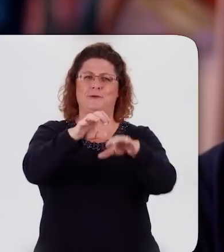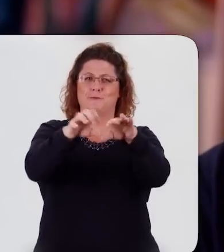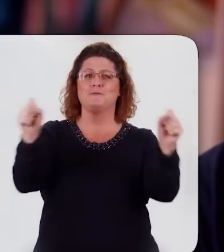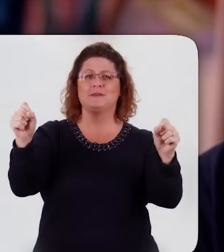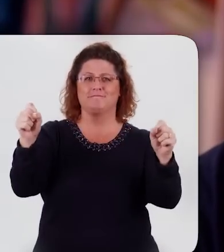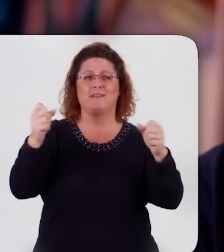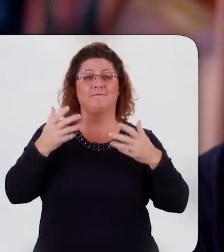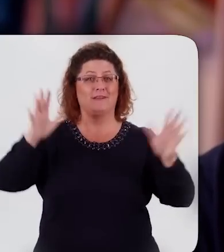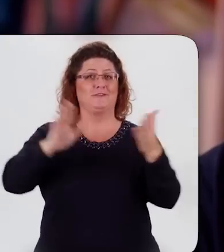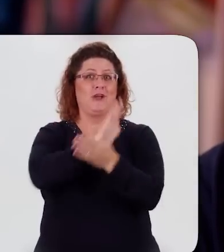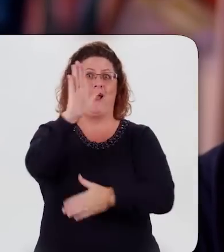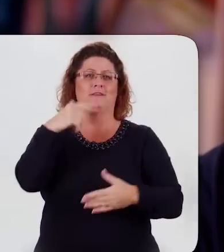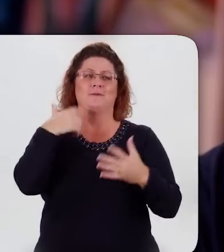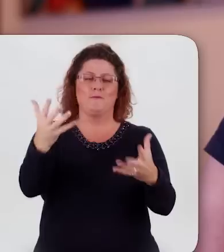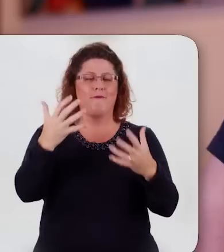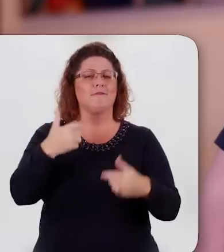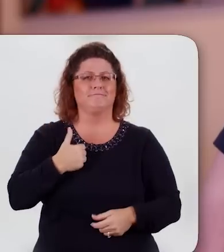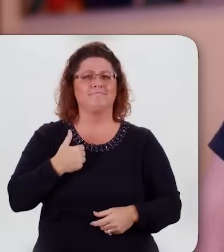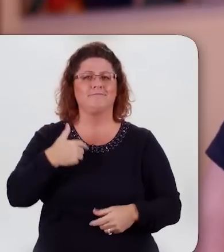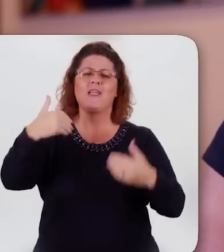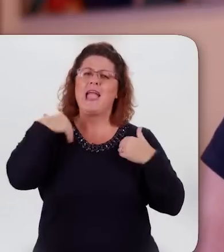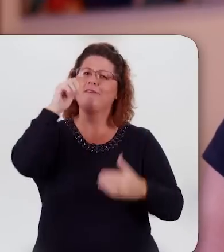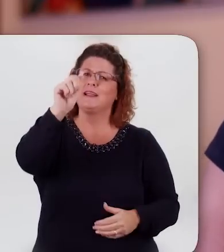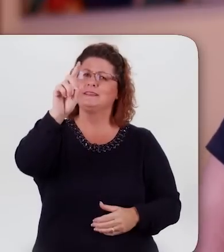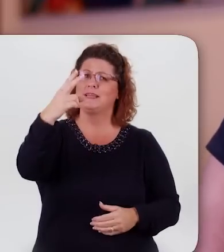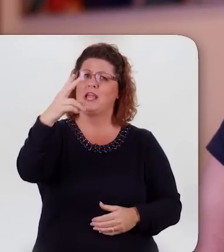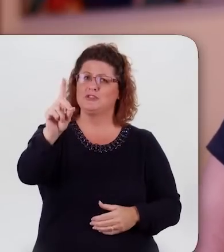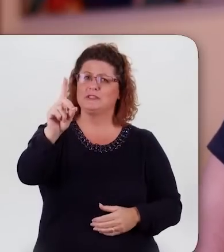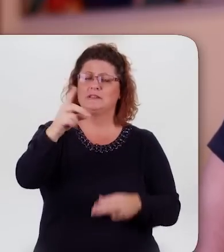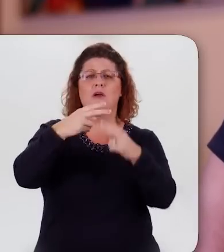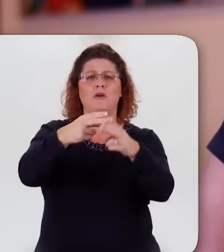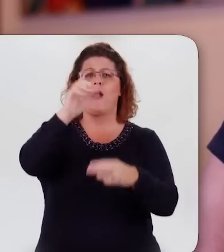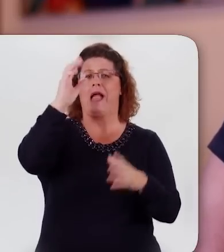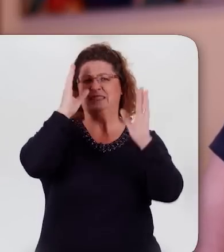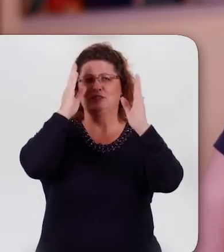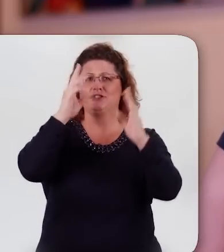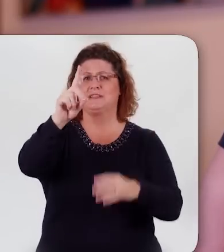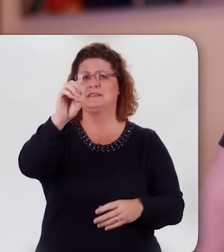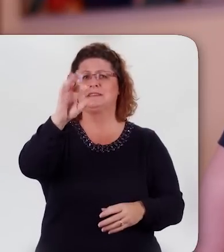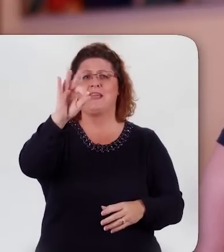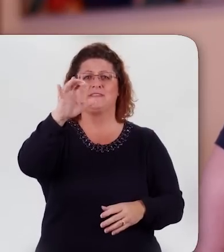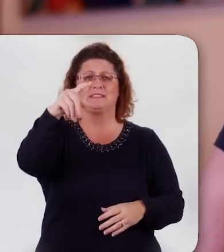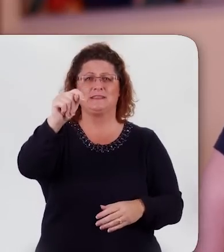and actually finish college. I have ADHD, which is attention-deficit hyperactive